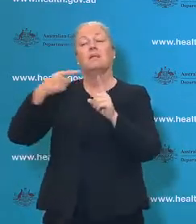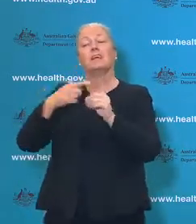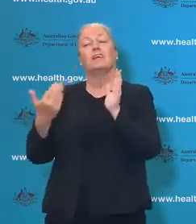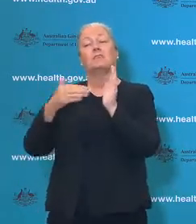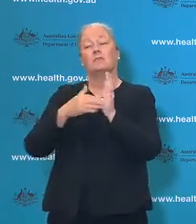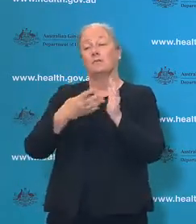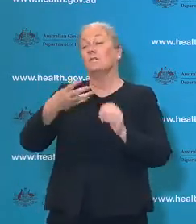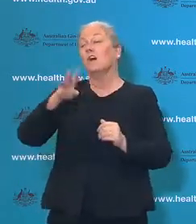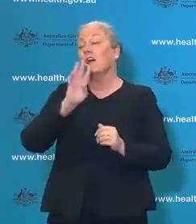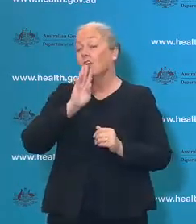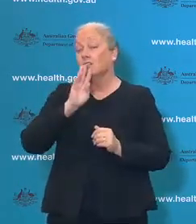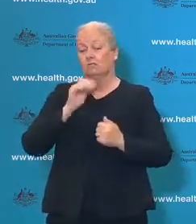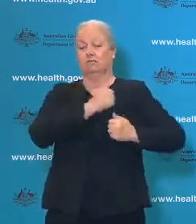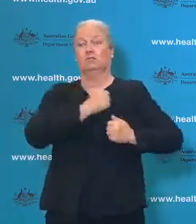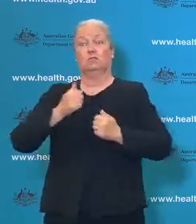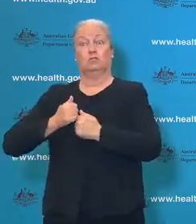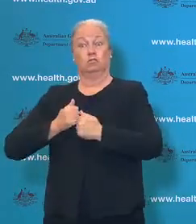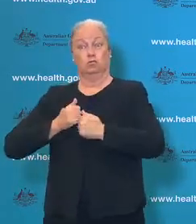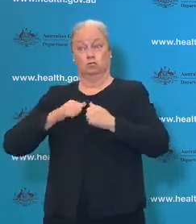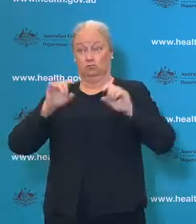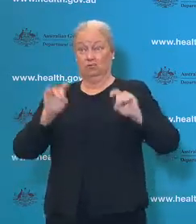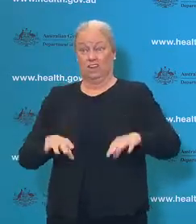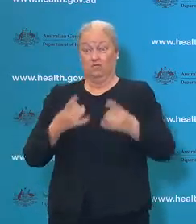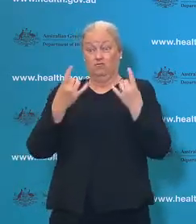Defence Force personnel who are currently on the ground in Victoria